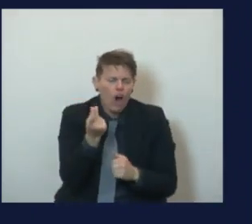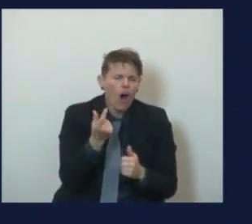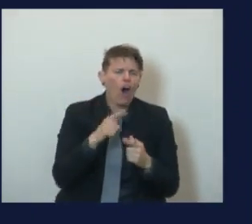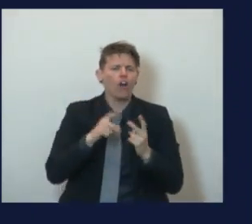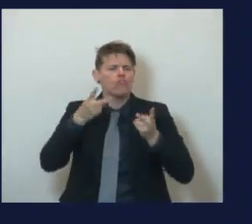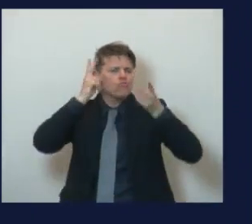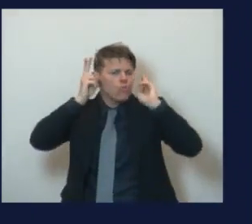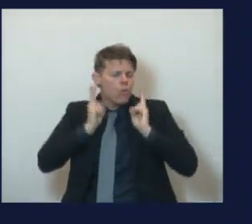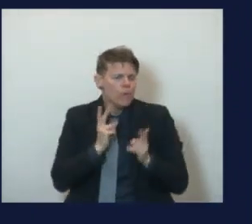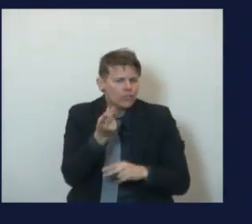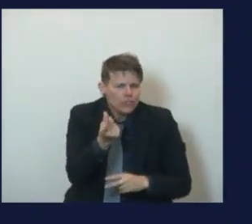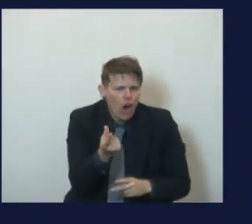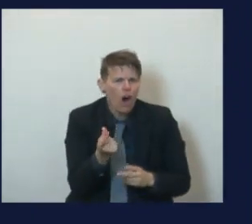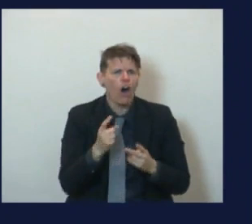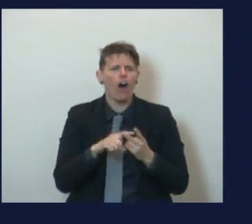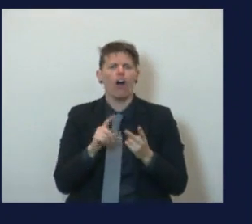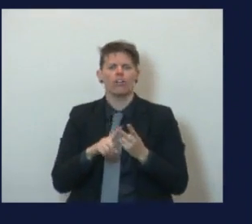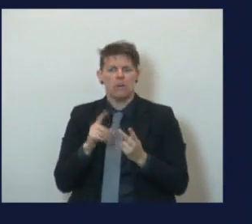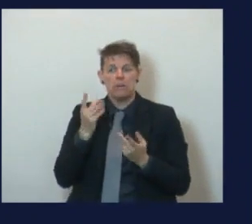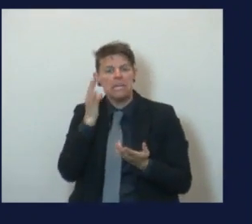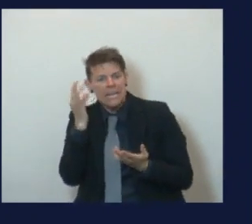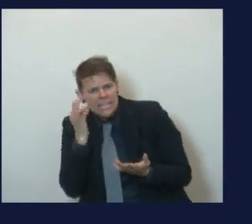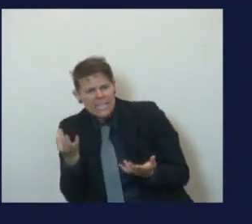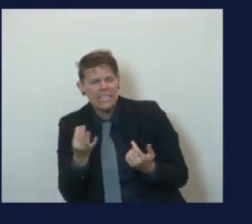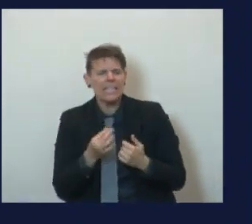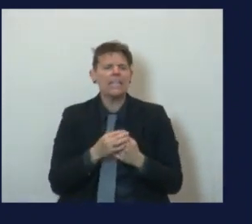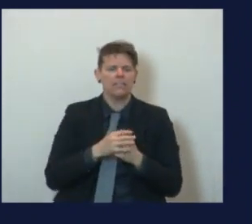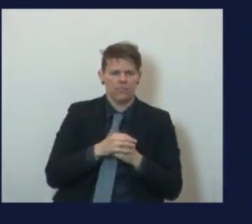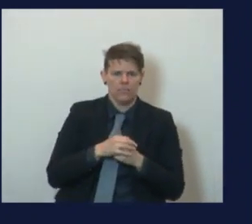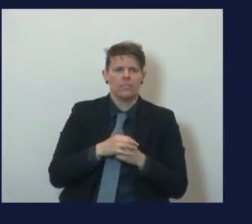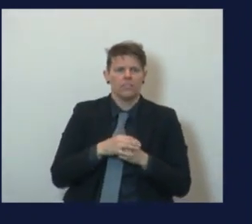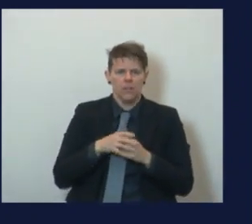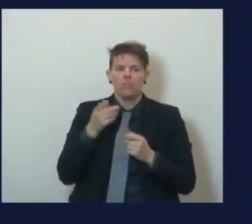SERVICES. SO WE WANT WE KNOW THAT ADOPTION AND GROOMERS AND DOGGY.